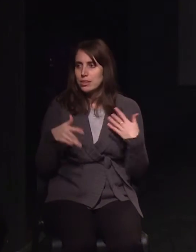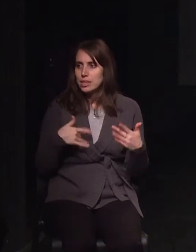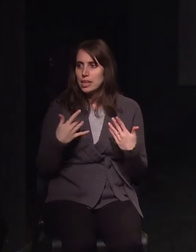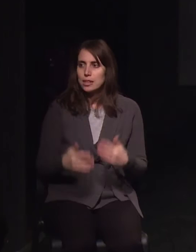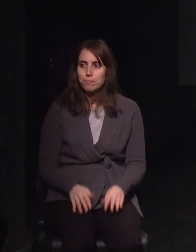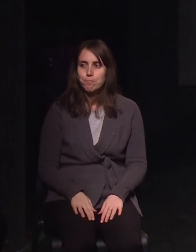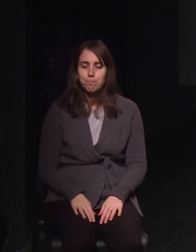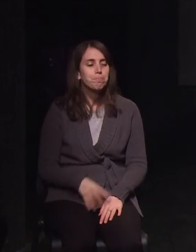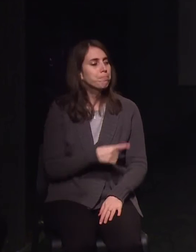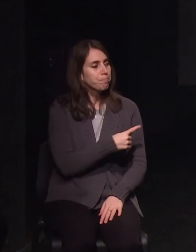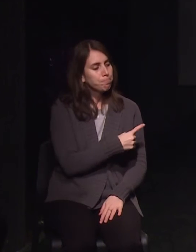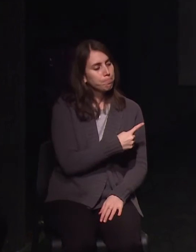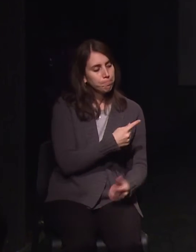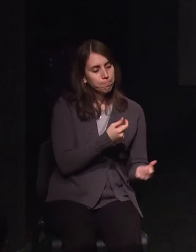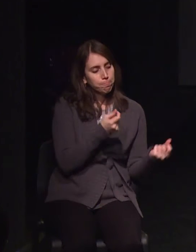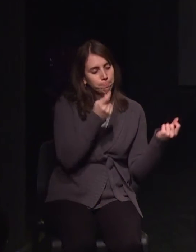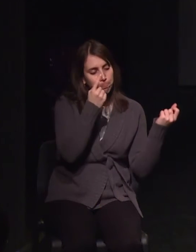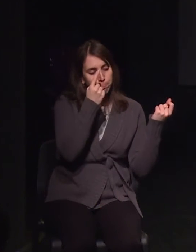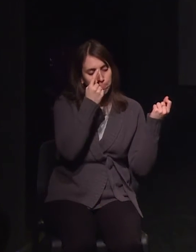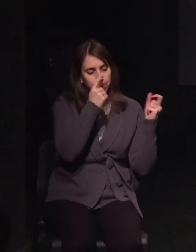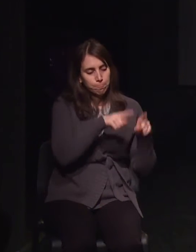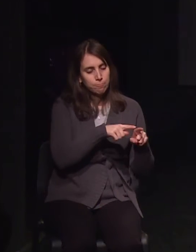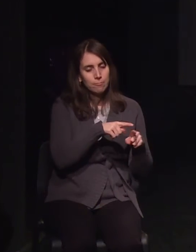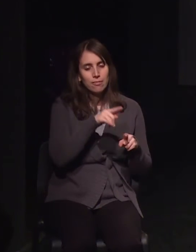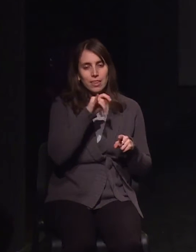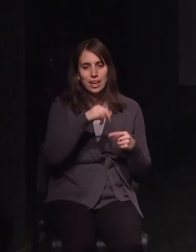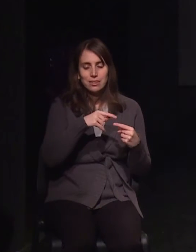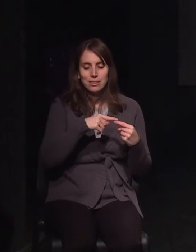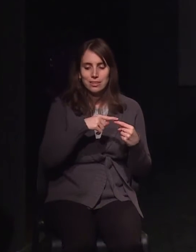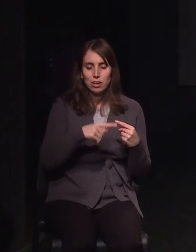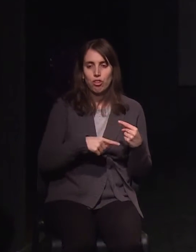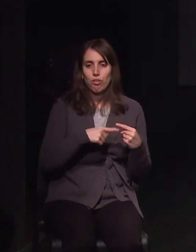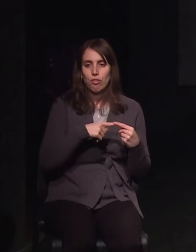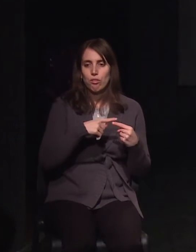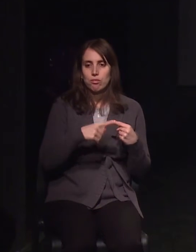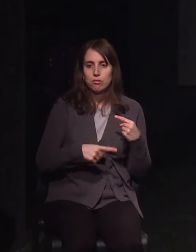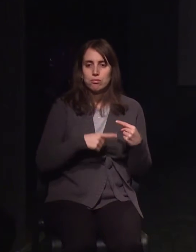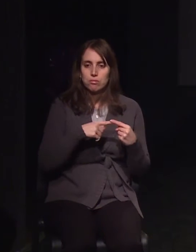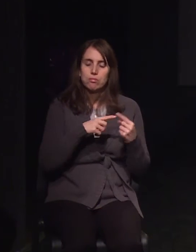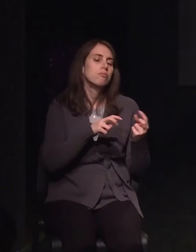And I feel like that’s a cyclical issue as well, about the times when we are globalists